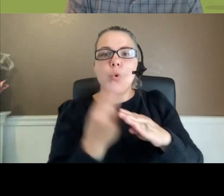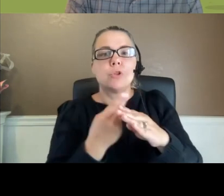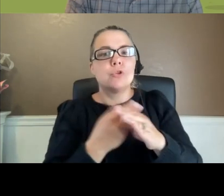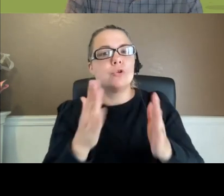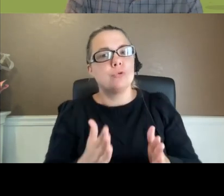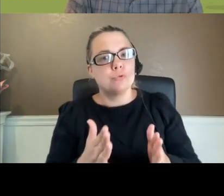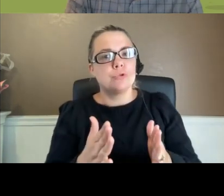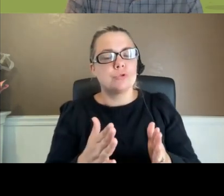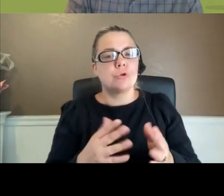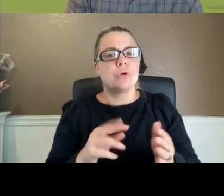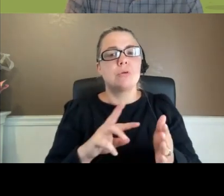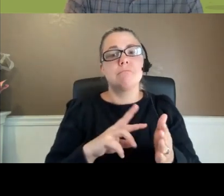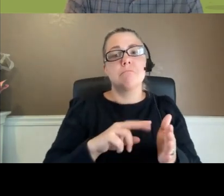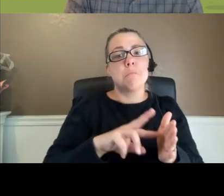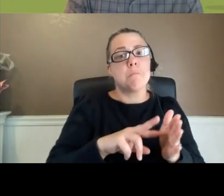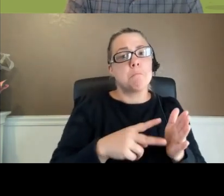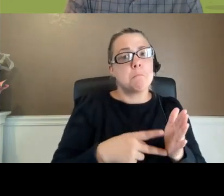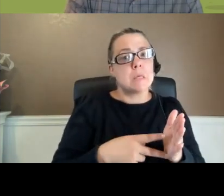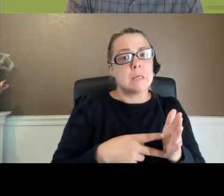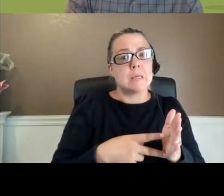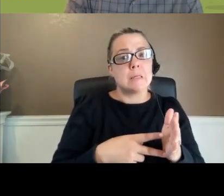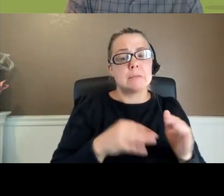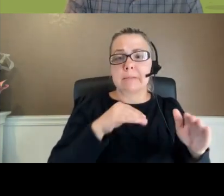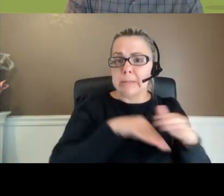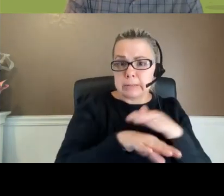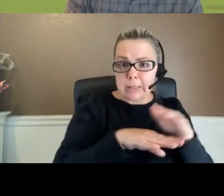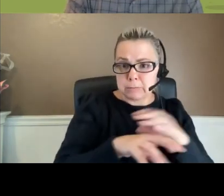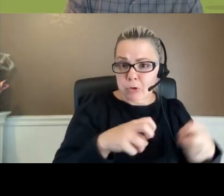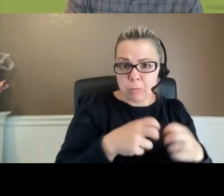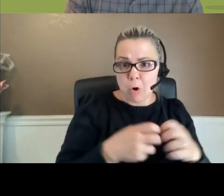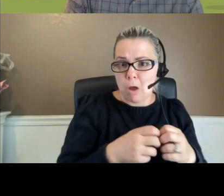that means it's not going to be an accessibility issue, it's just hidden from everyone. Sometimes,